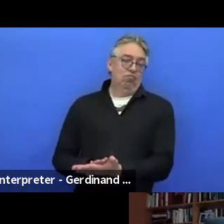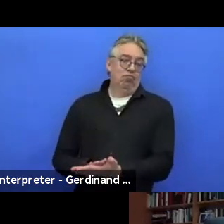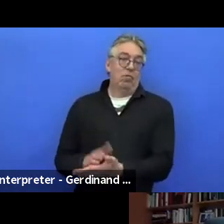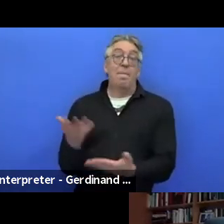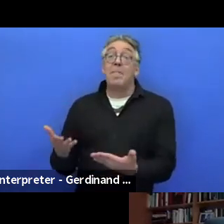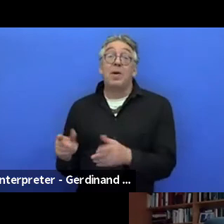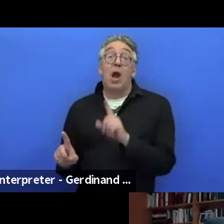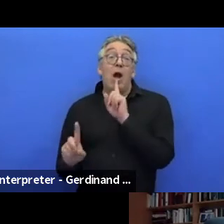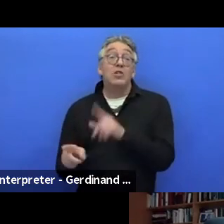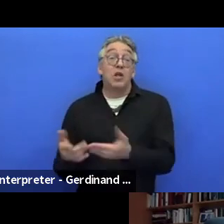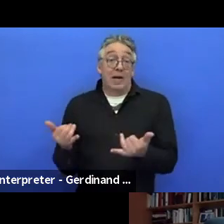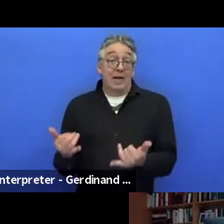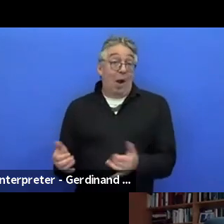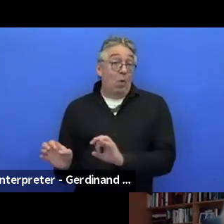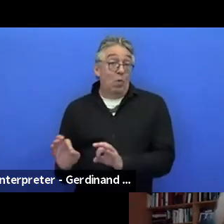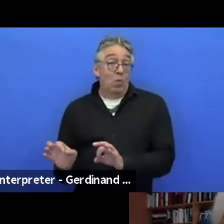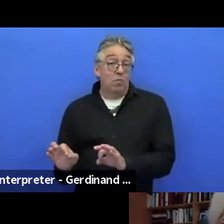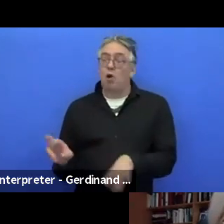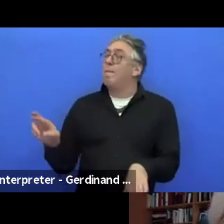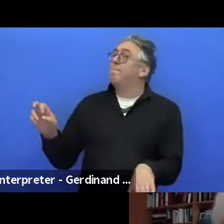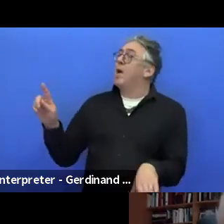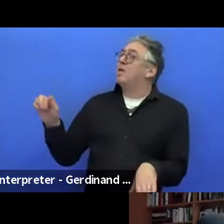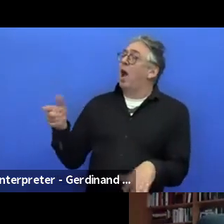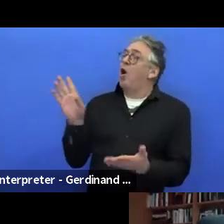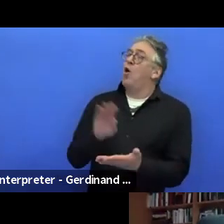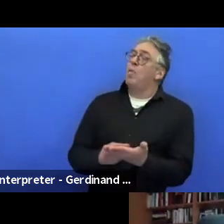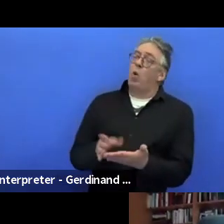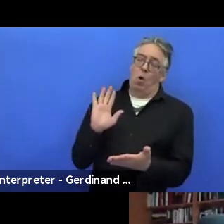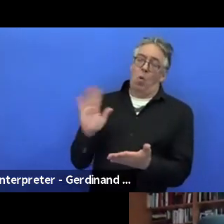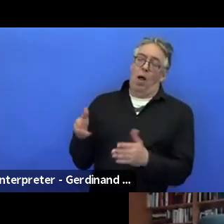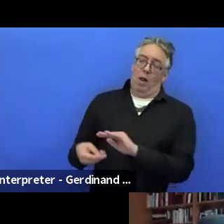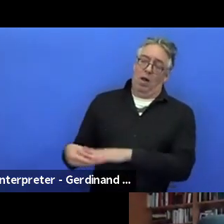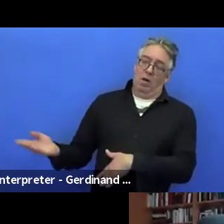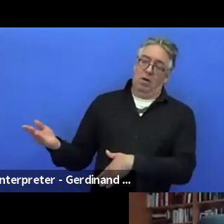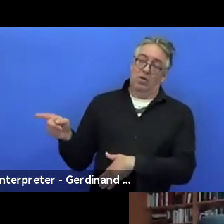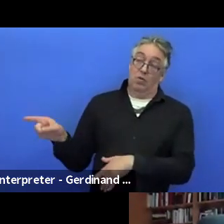Marta, we'll send you the report on the workshop in case you want to add something.